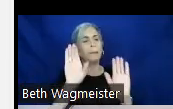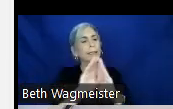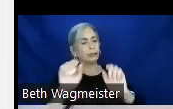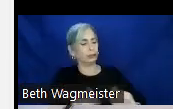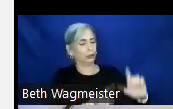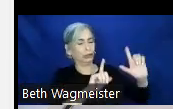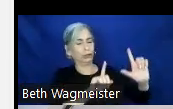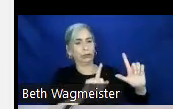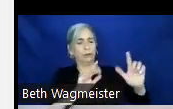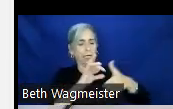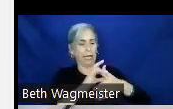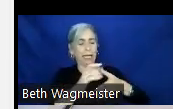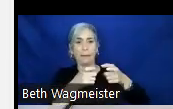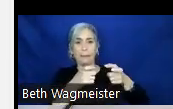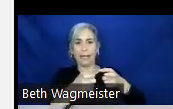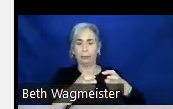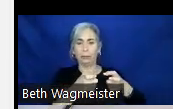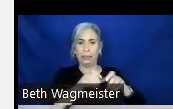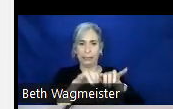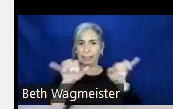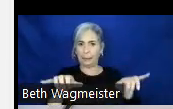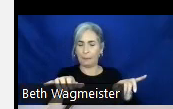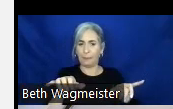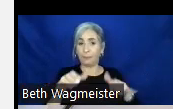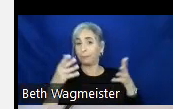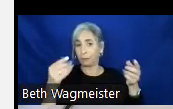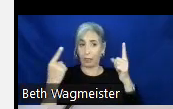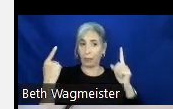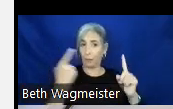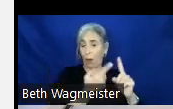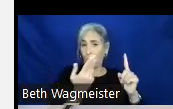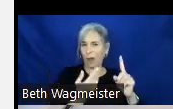management system. Basically any client that we see